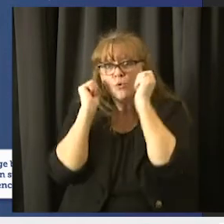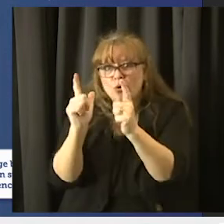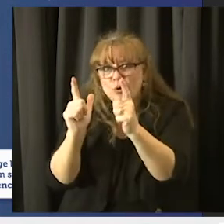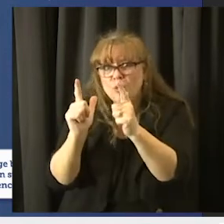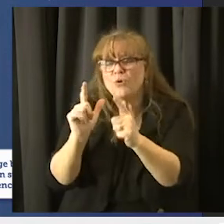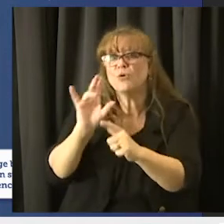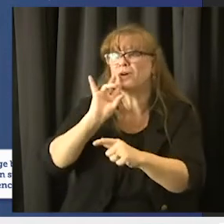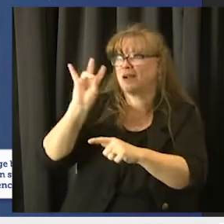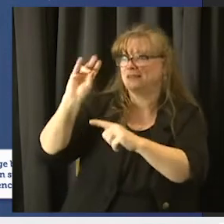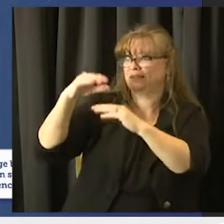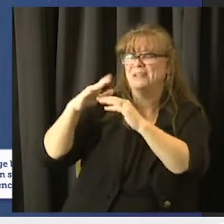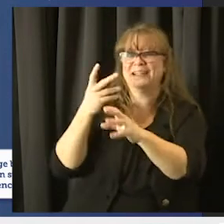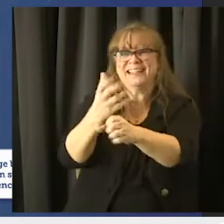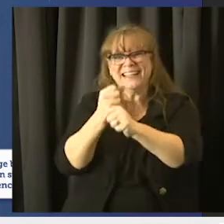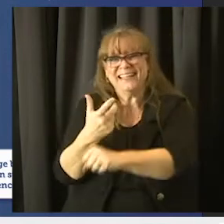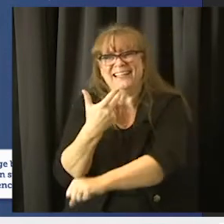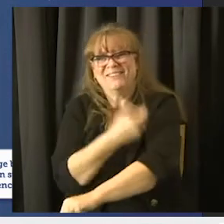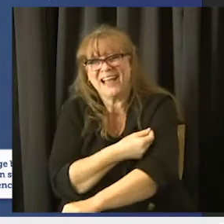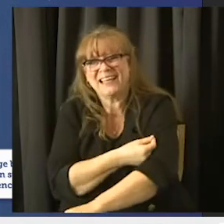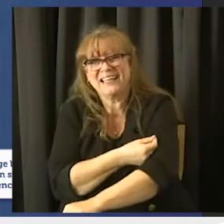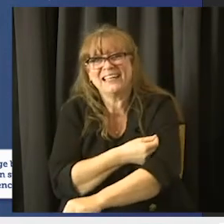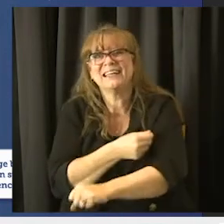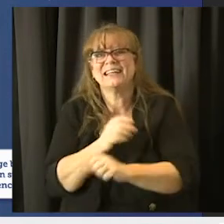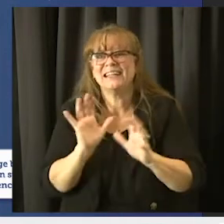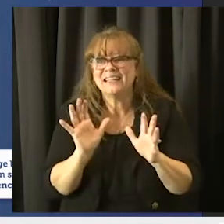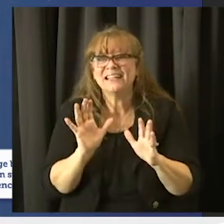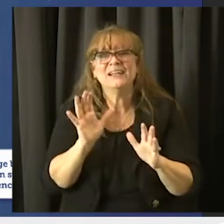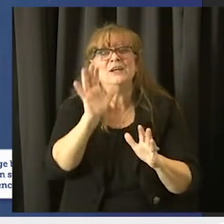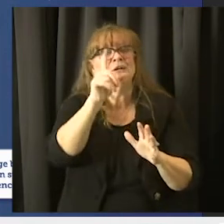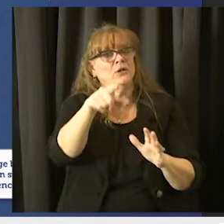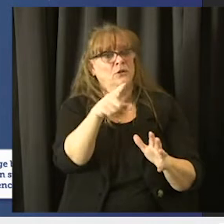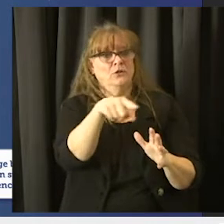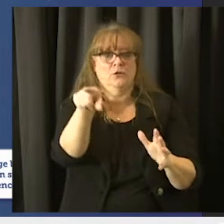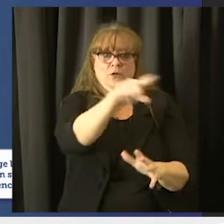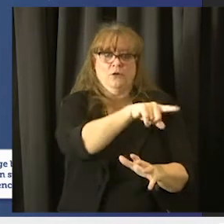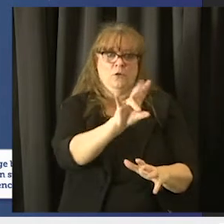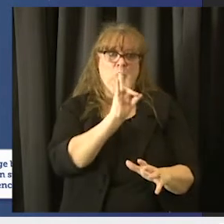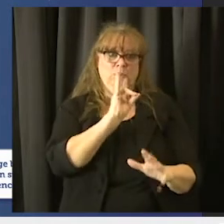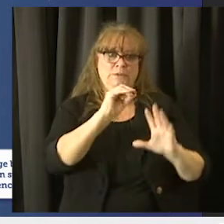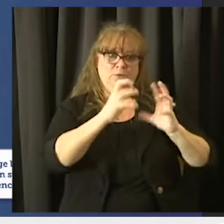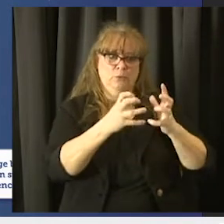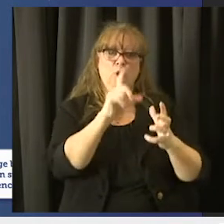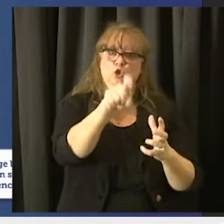um the the and why we prioritize seven up and i think you've you've probably seen this